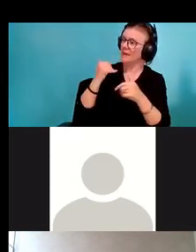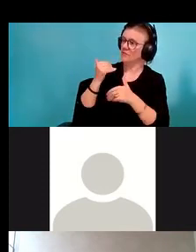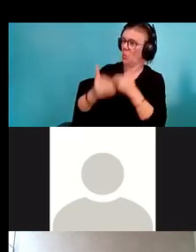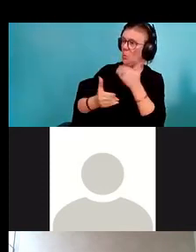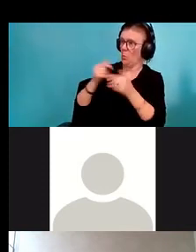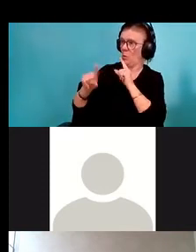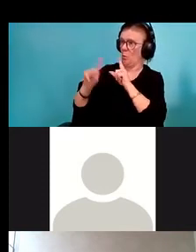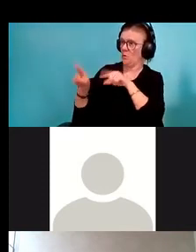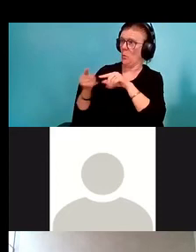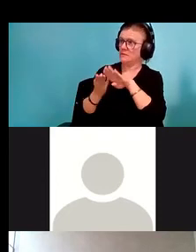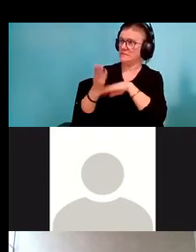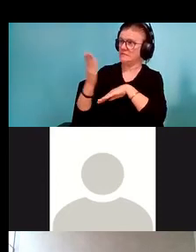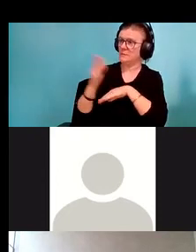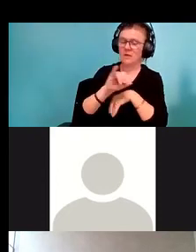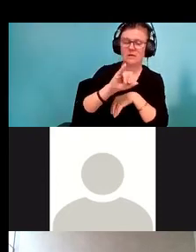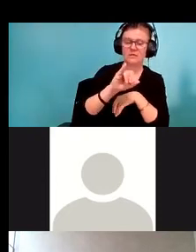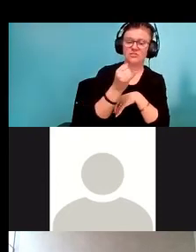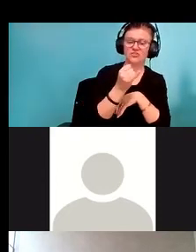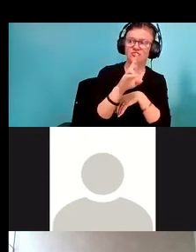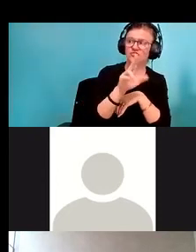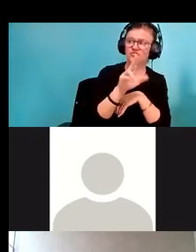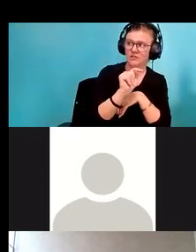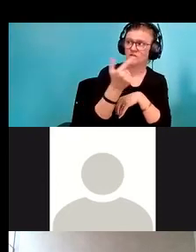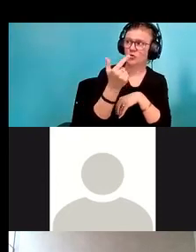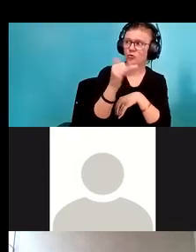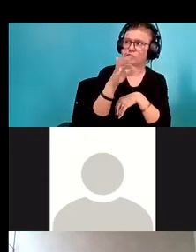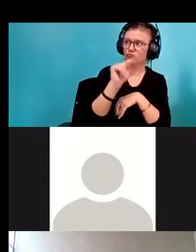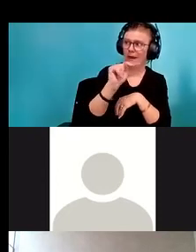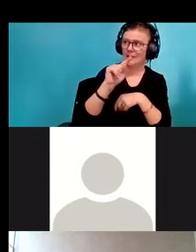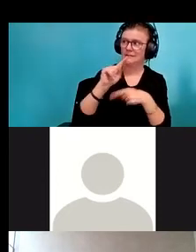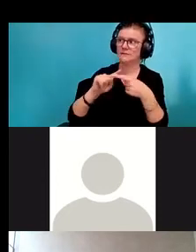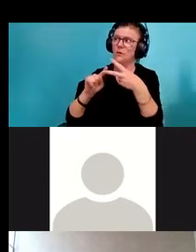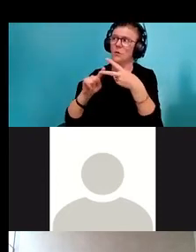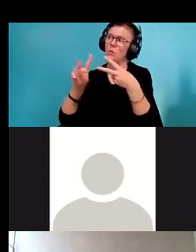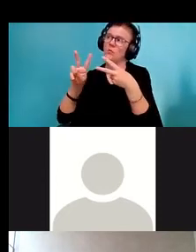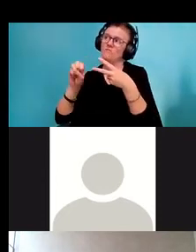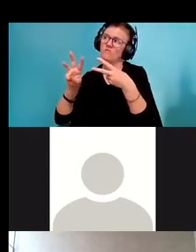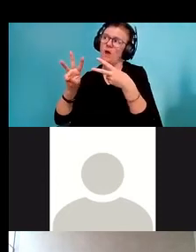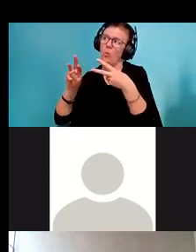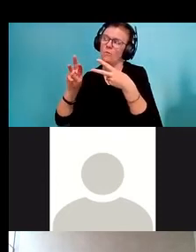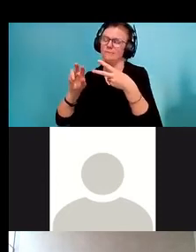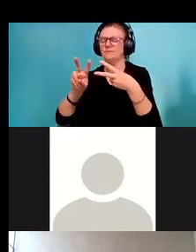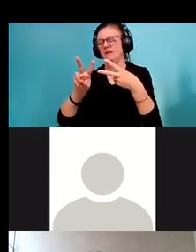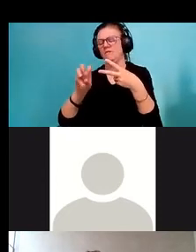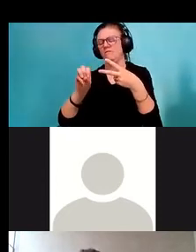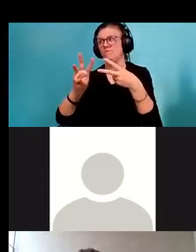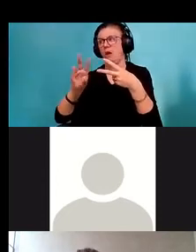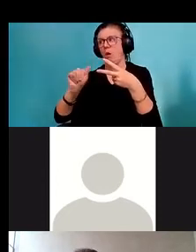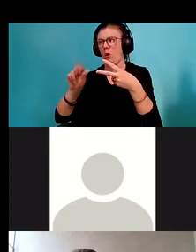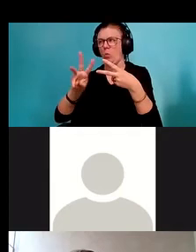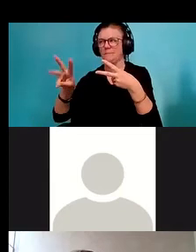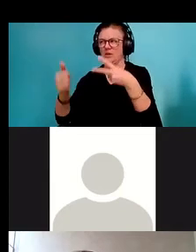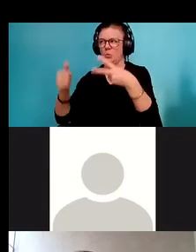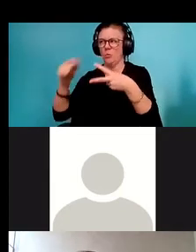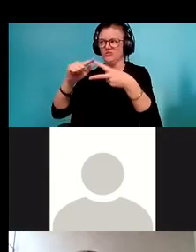submitted in Just Grants, or is submitted on the VAWA MEI site? And this is a great question because this is very, very key